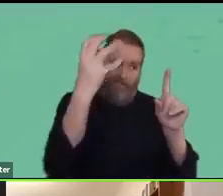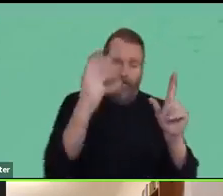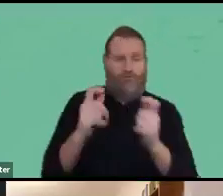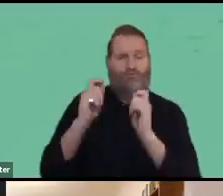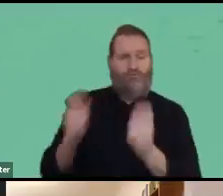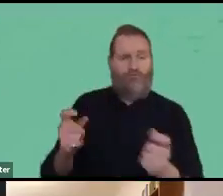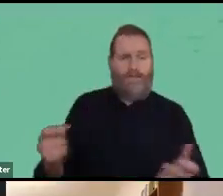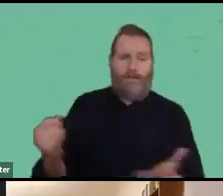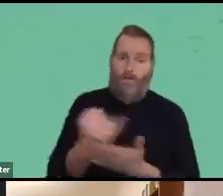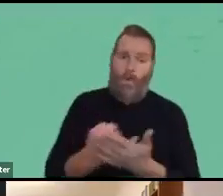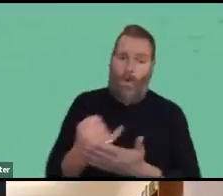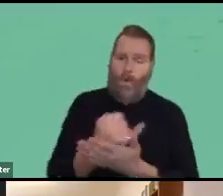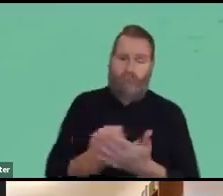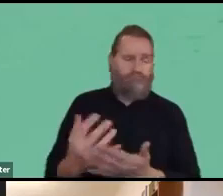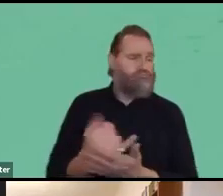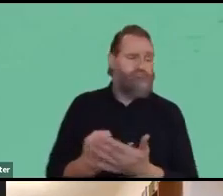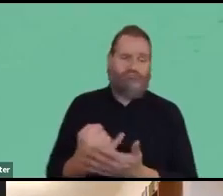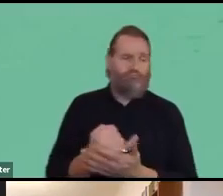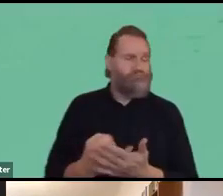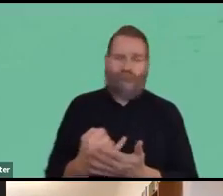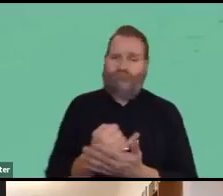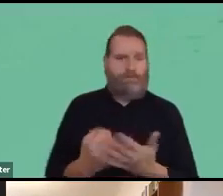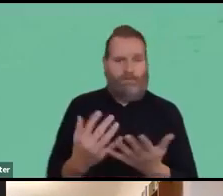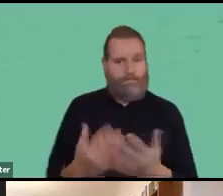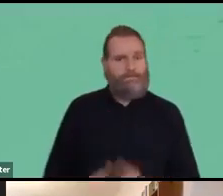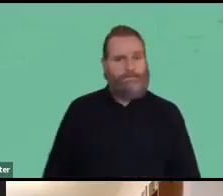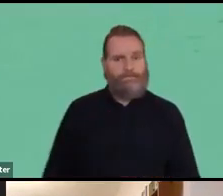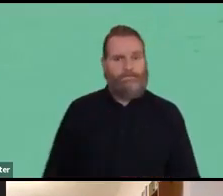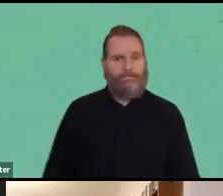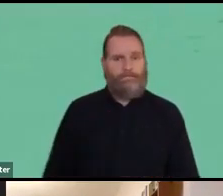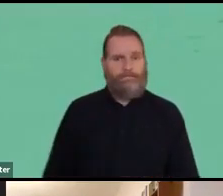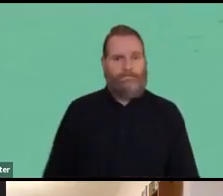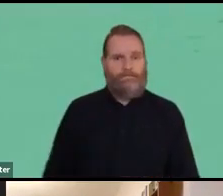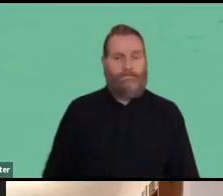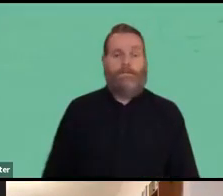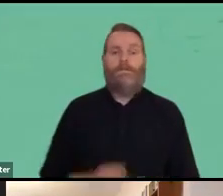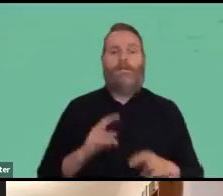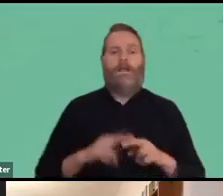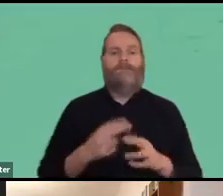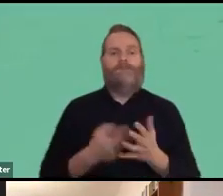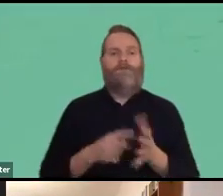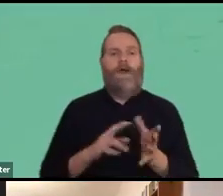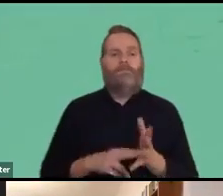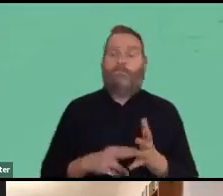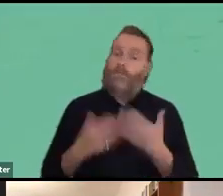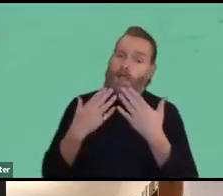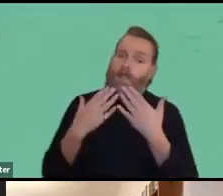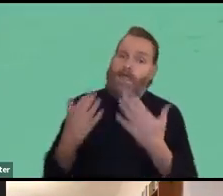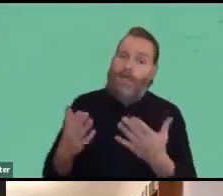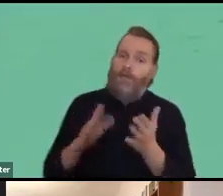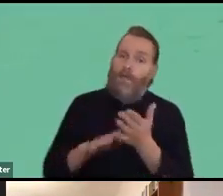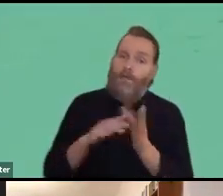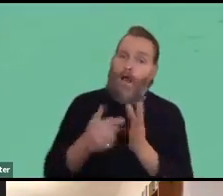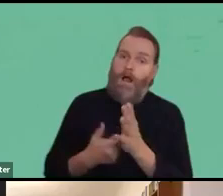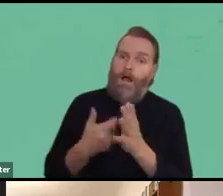Okay thanks so much Mark and clearly you know there is there are lots and lots of messages